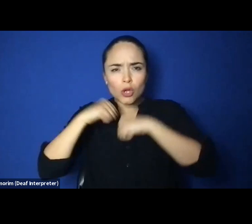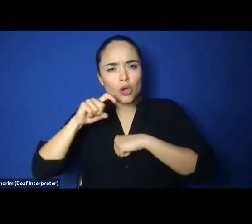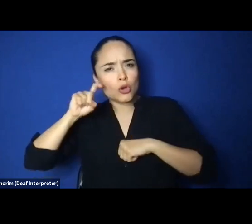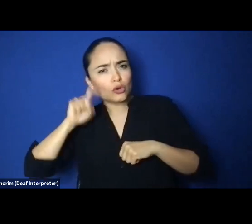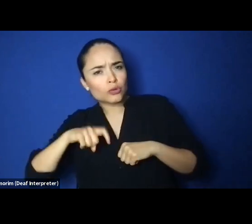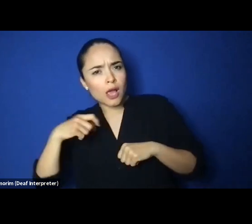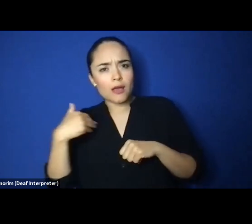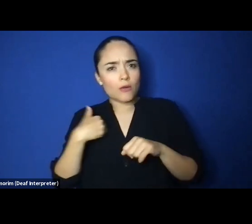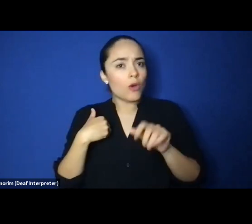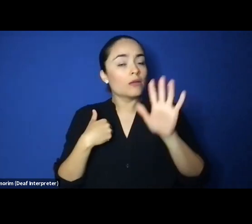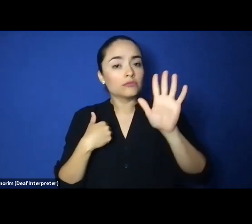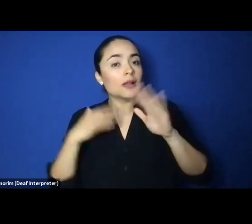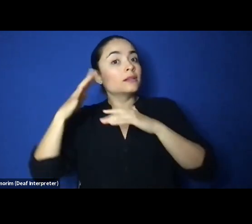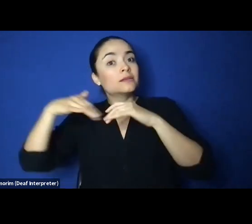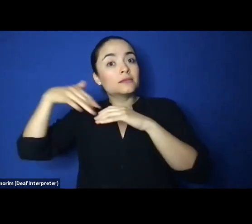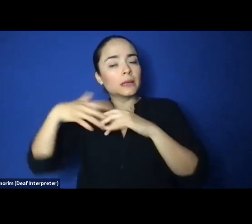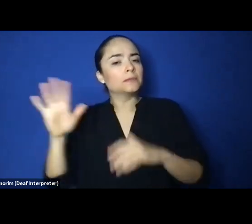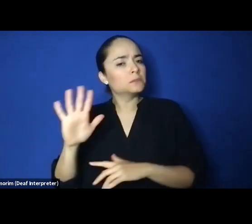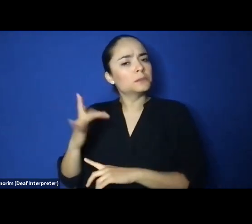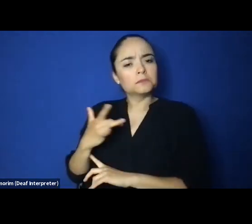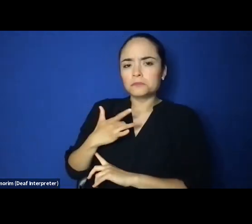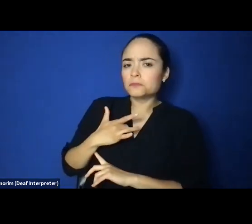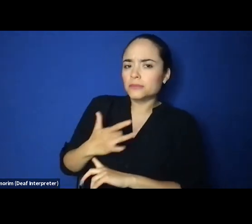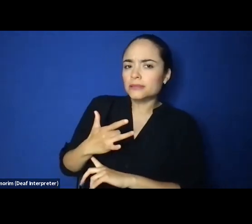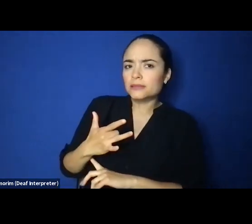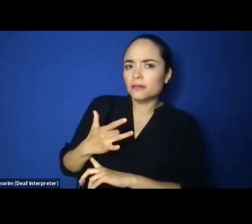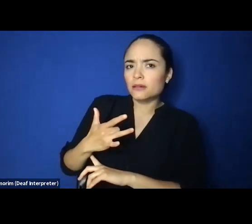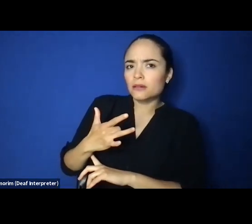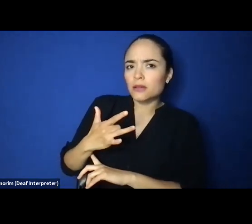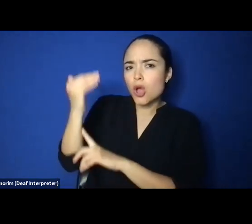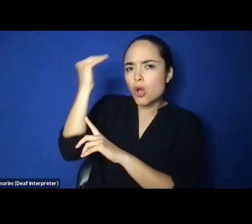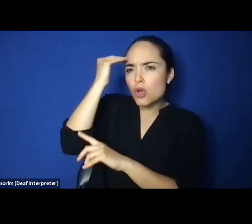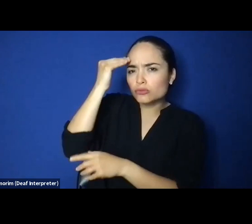Voices coming through. And teachers are really hungry for Indigenous content, so be patient